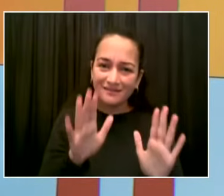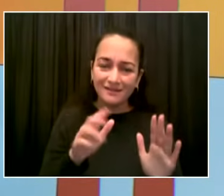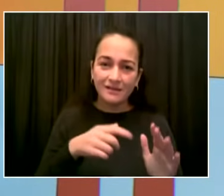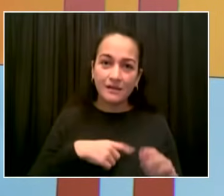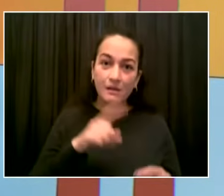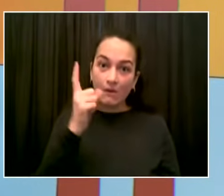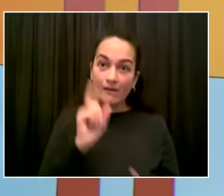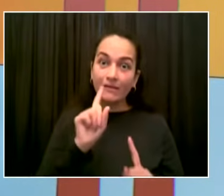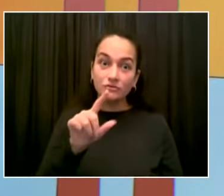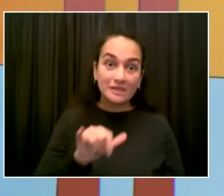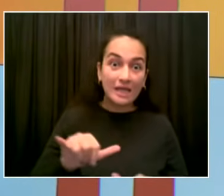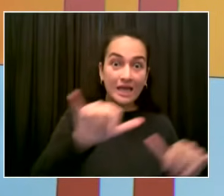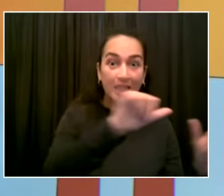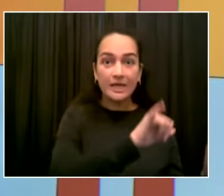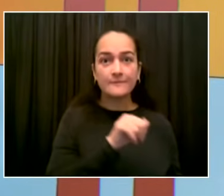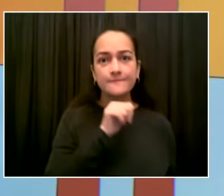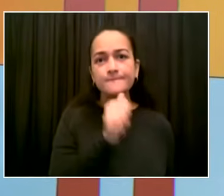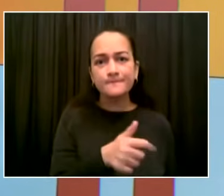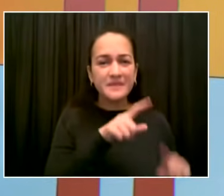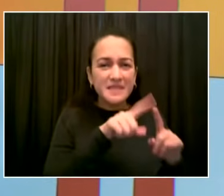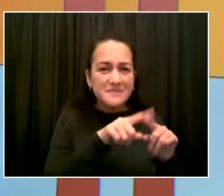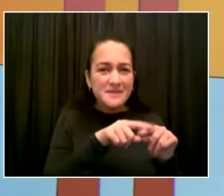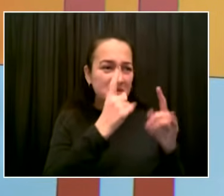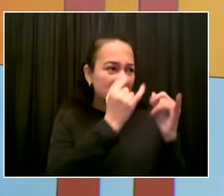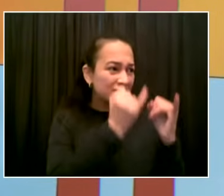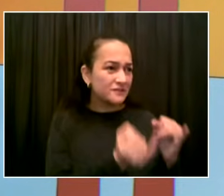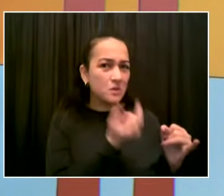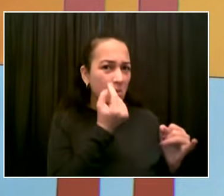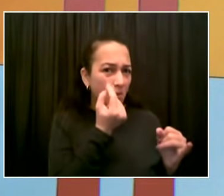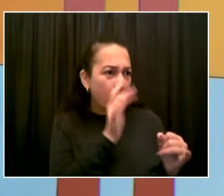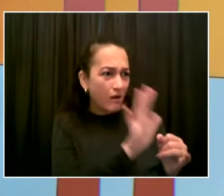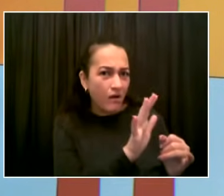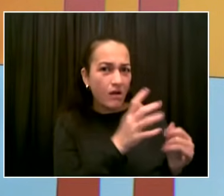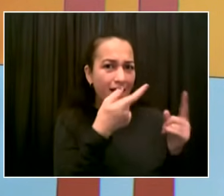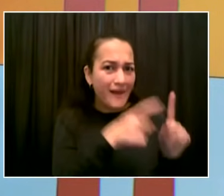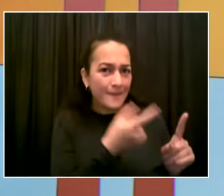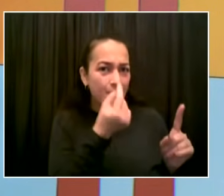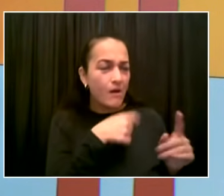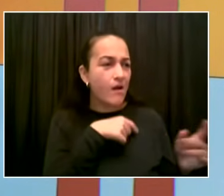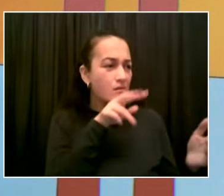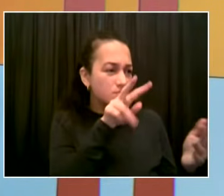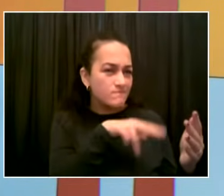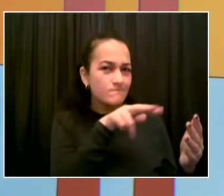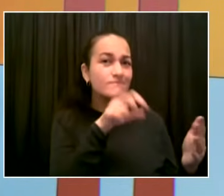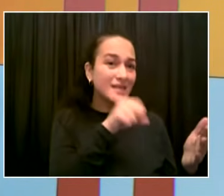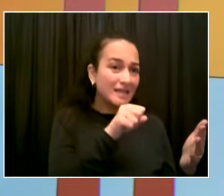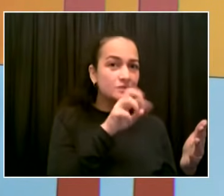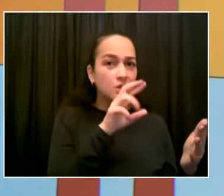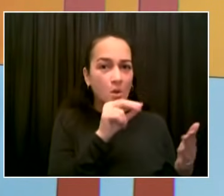SURE. , BUT I'M GOING■ç